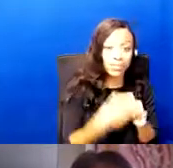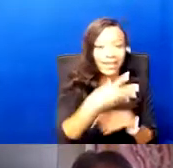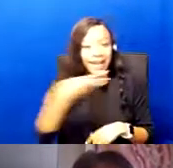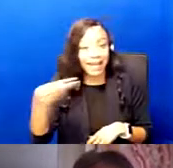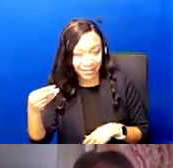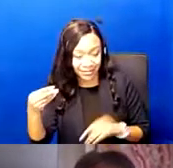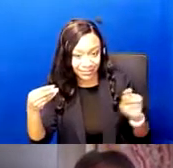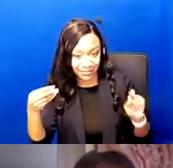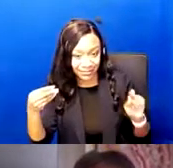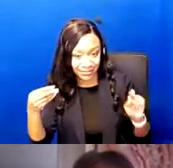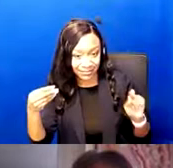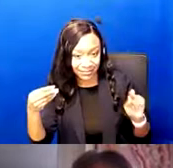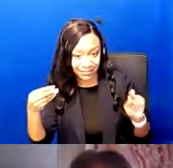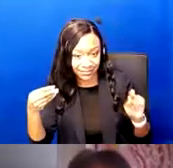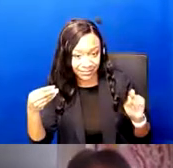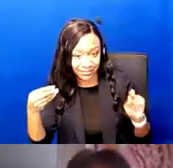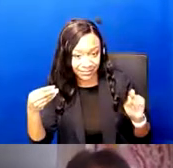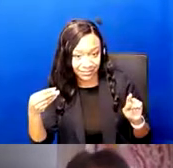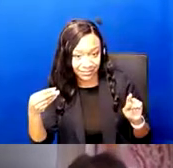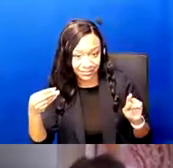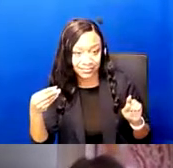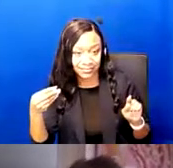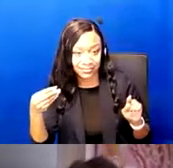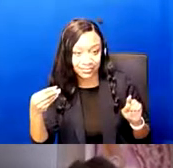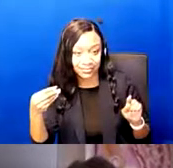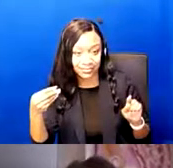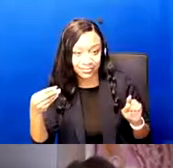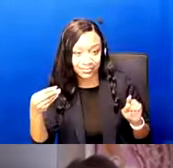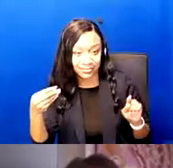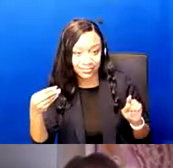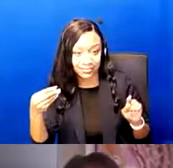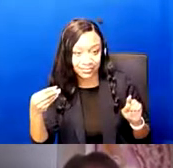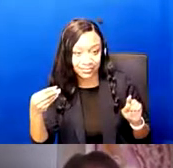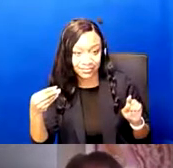But I believe that these artists are also not only creating work that has this thematic